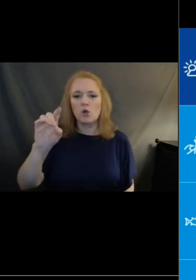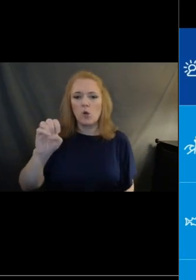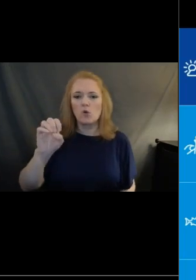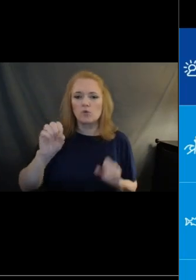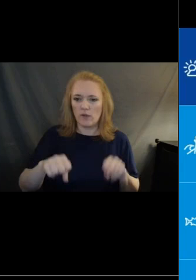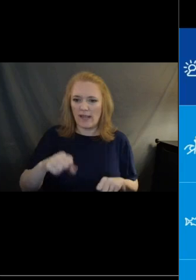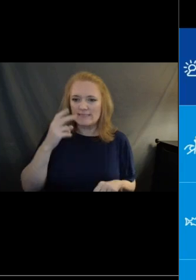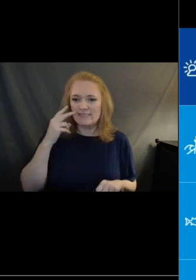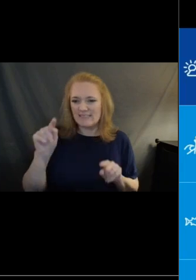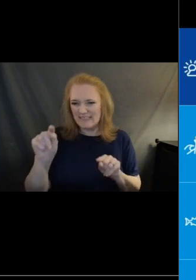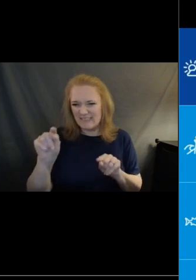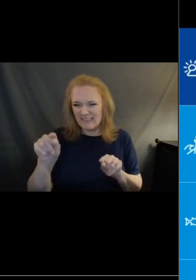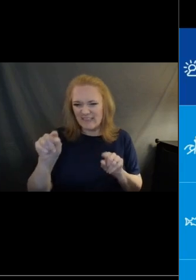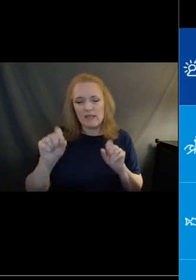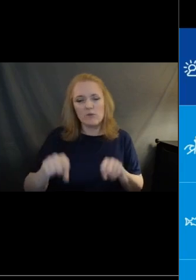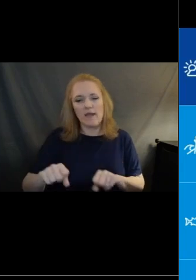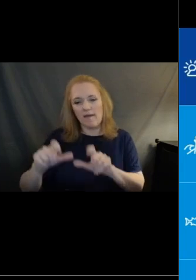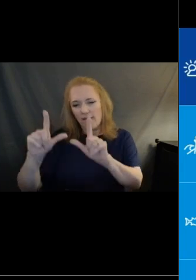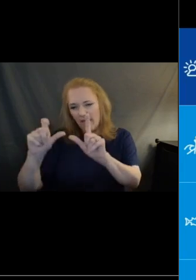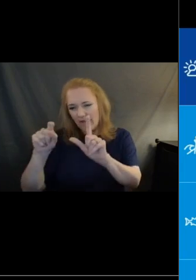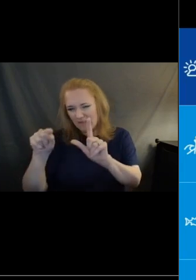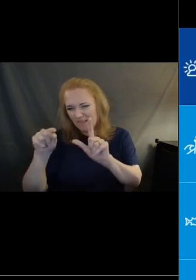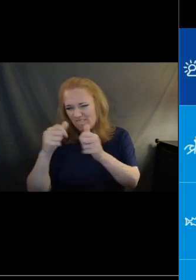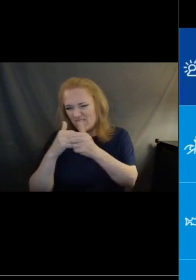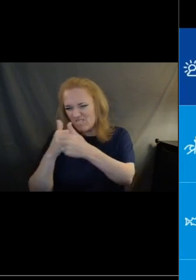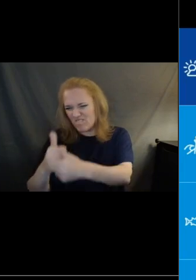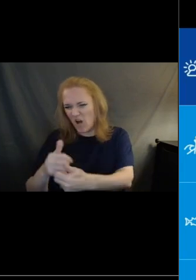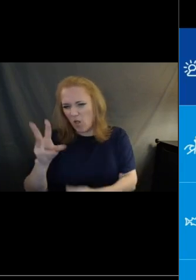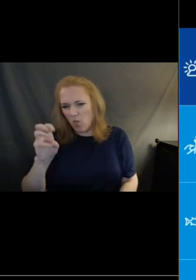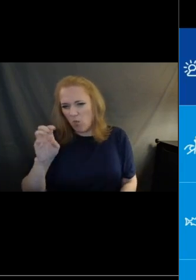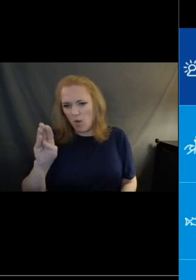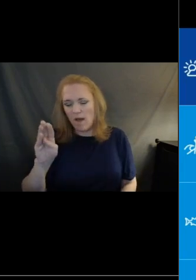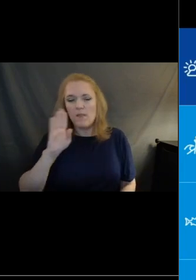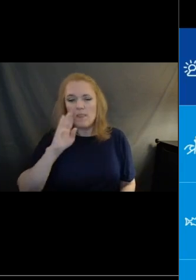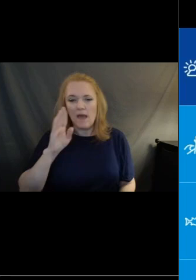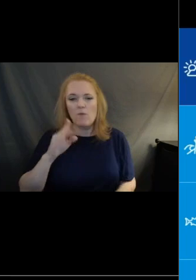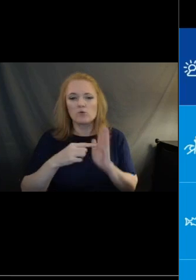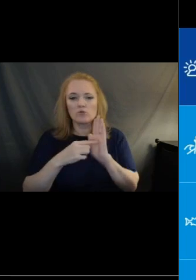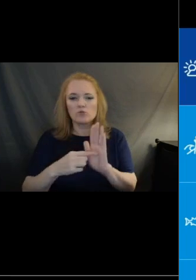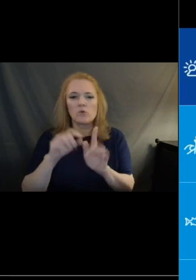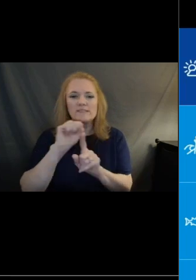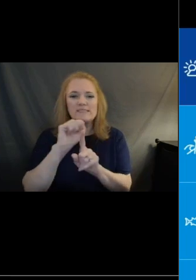can get to the situational awareness tables and these feed into our ability to message